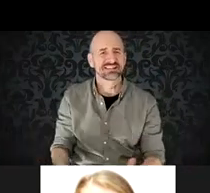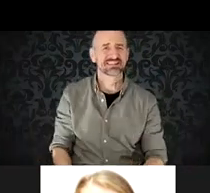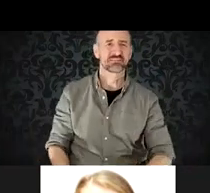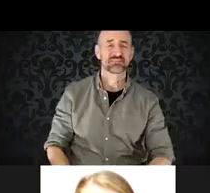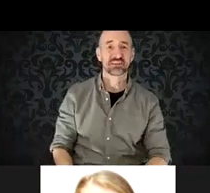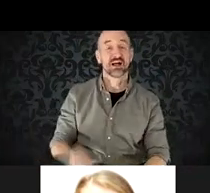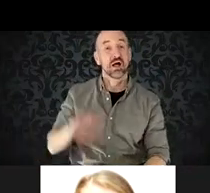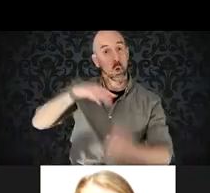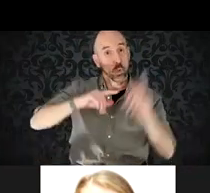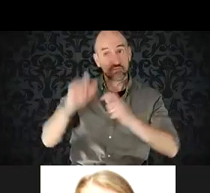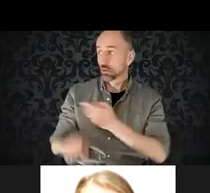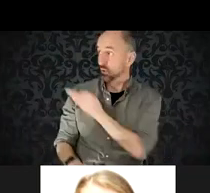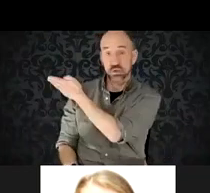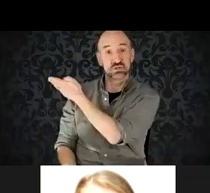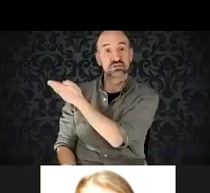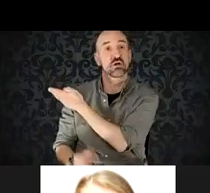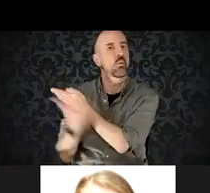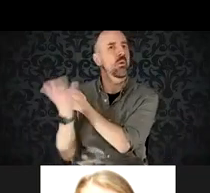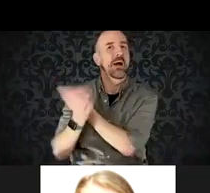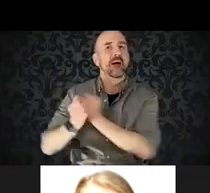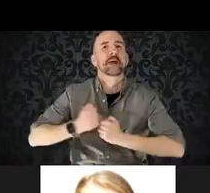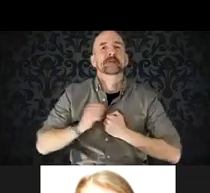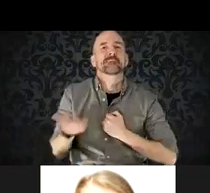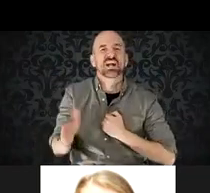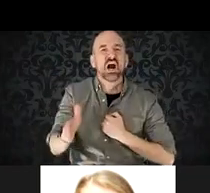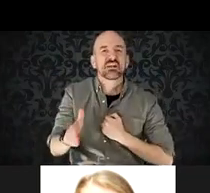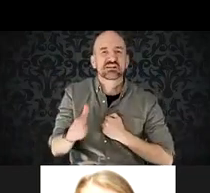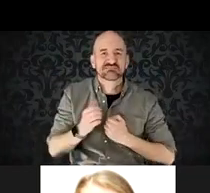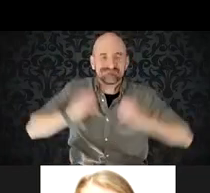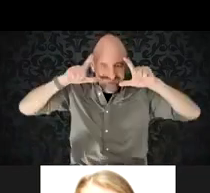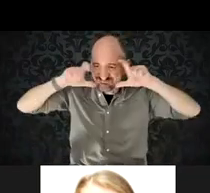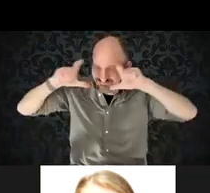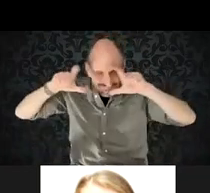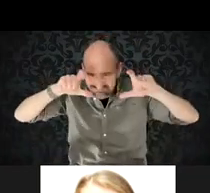taking your time, you can create the outdoor space of your dreams. Remember that every